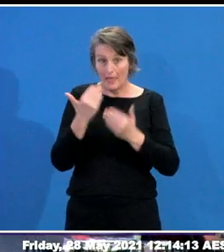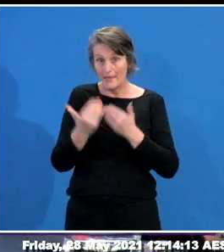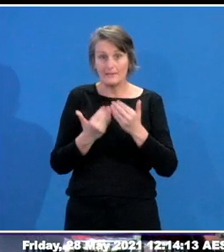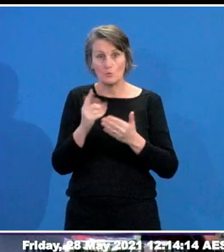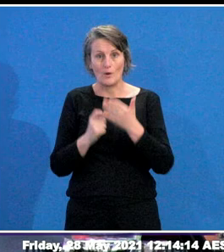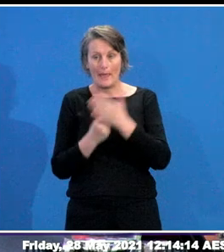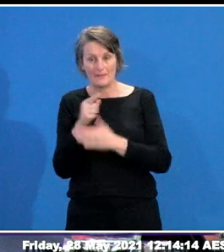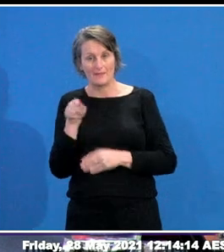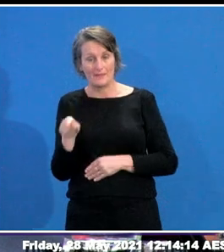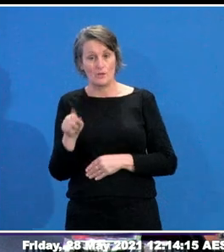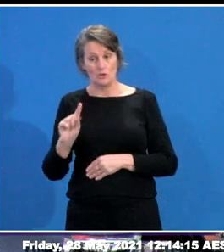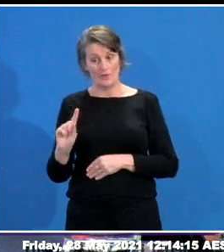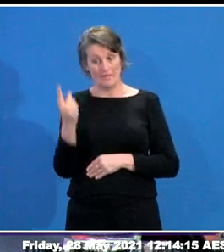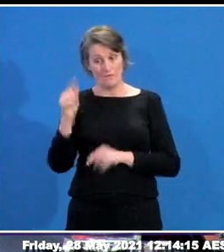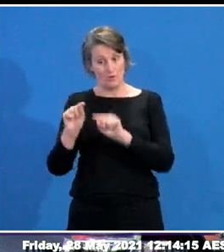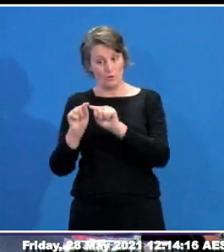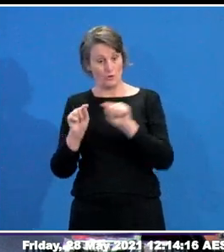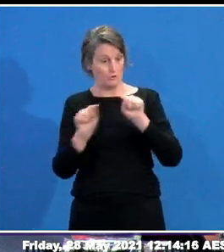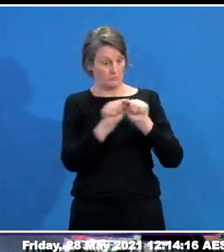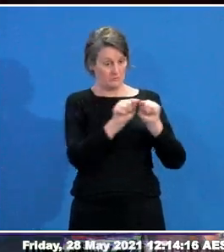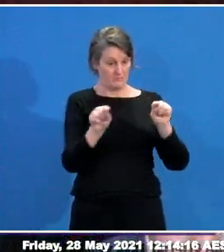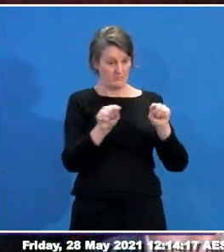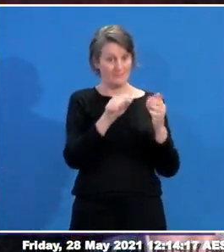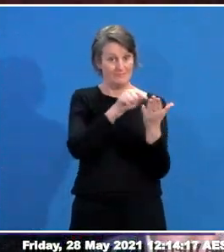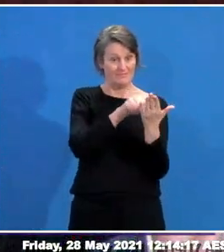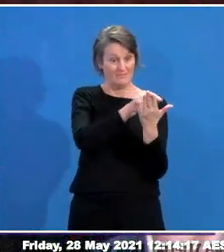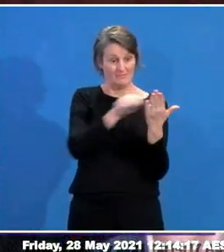Can I ask, is that first bullet point referring to that incident?